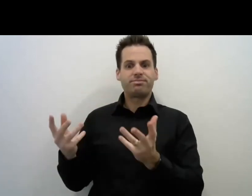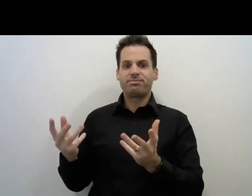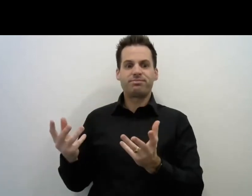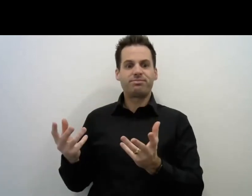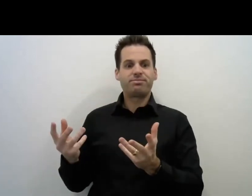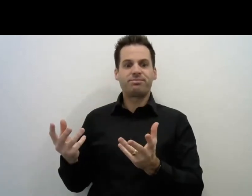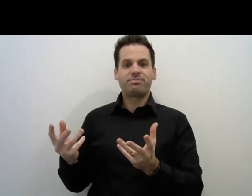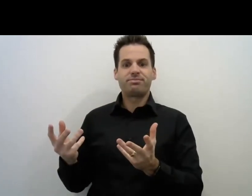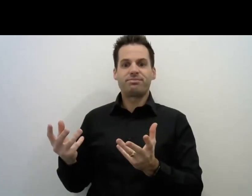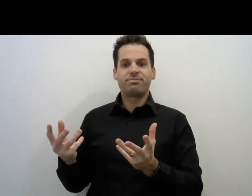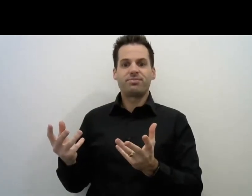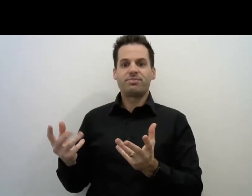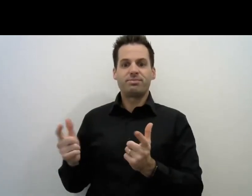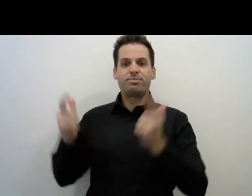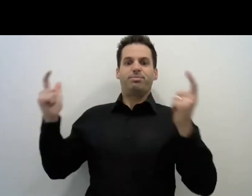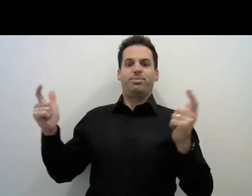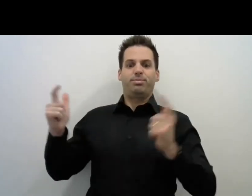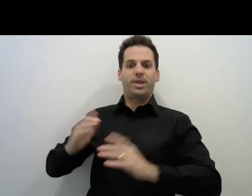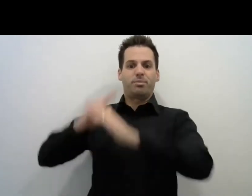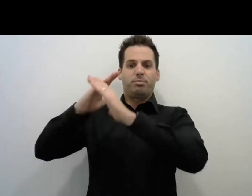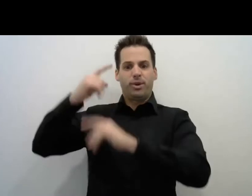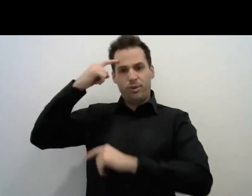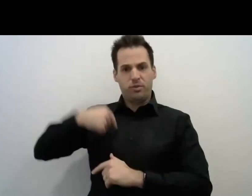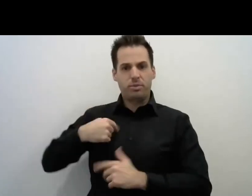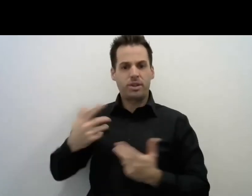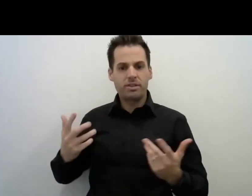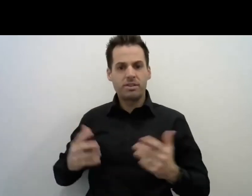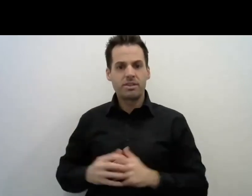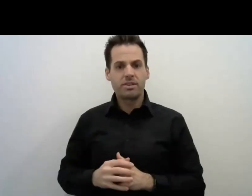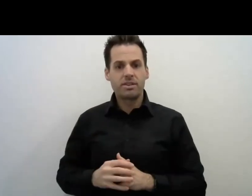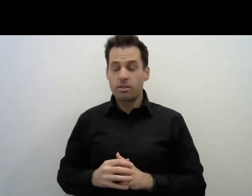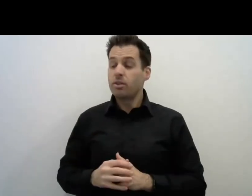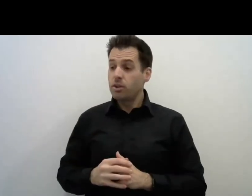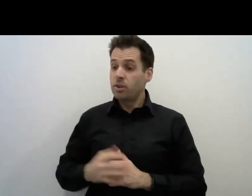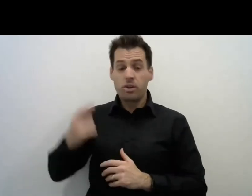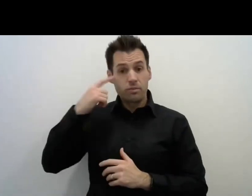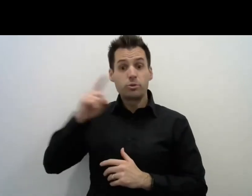major barrier to me not just by potentially denying the service dog but putting me in an